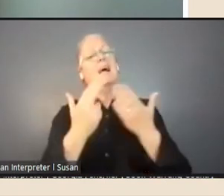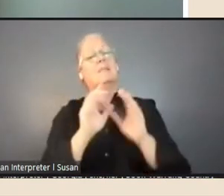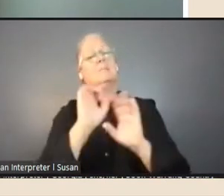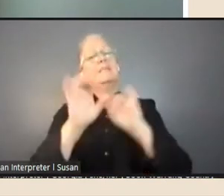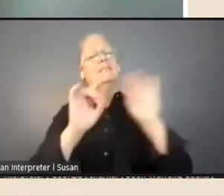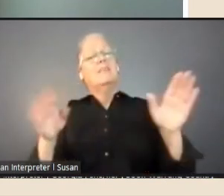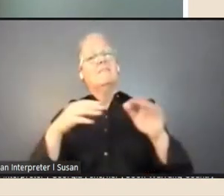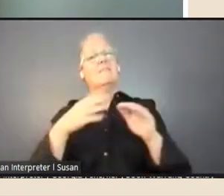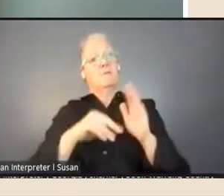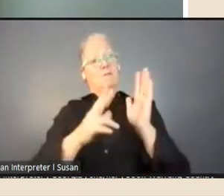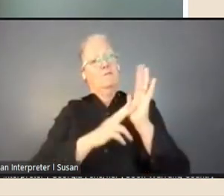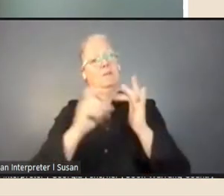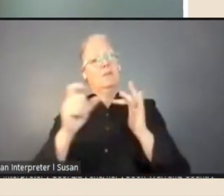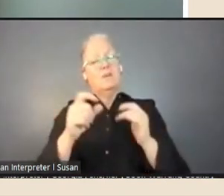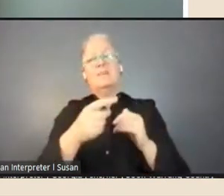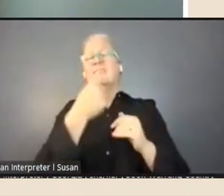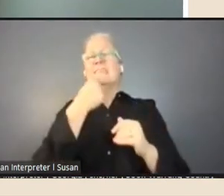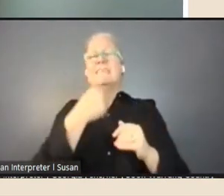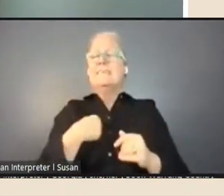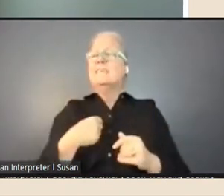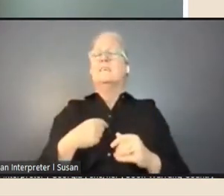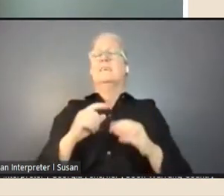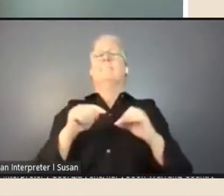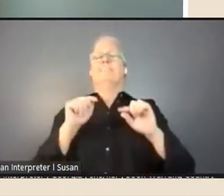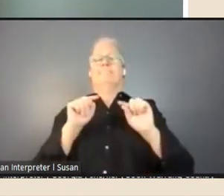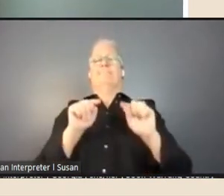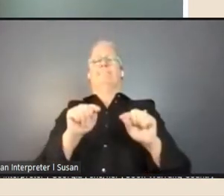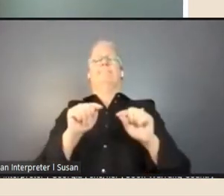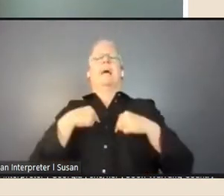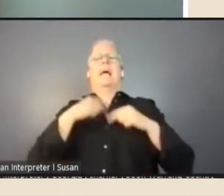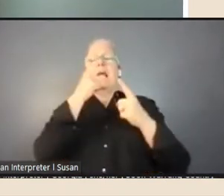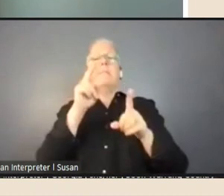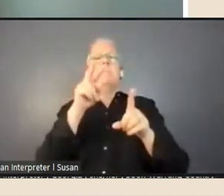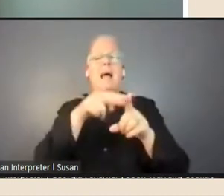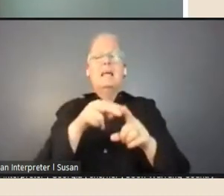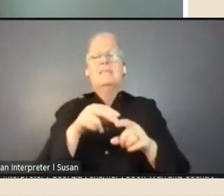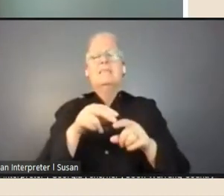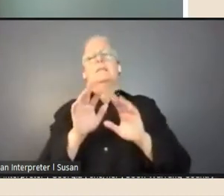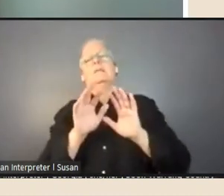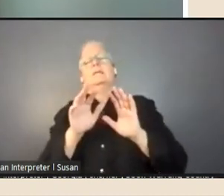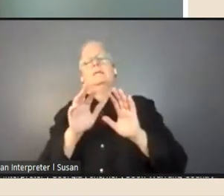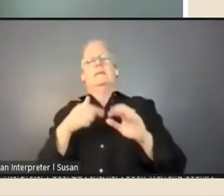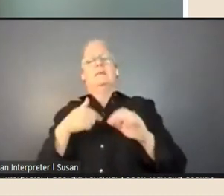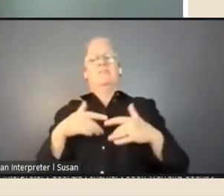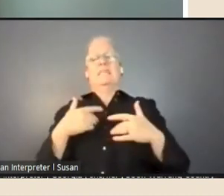this are not for them or it's tricky for them or they feel intimidated putting themselves